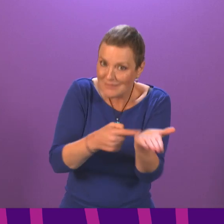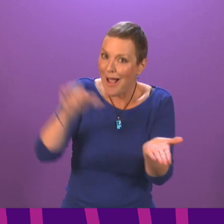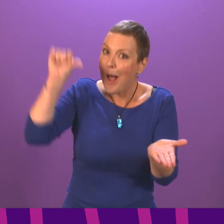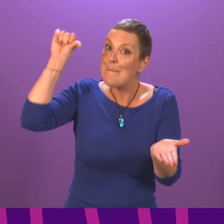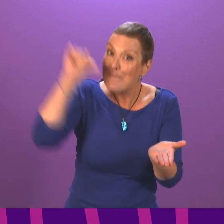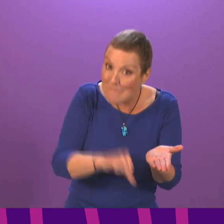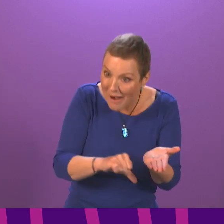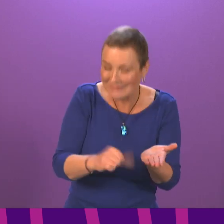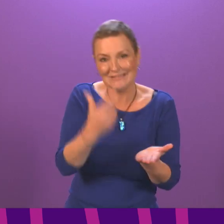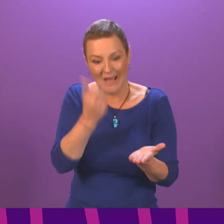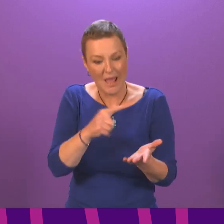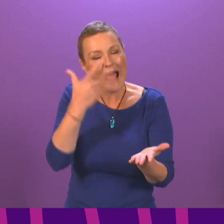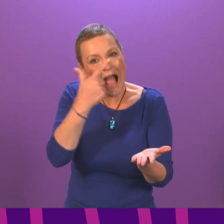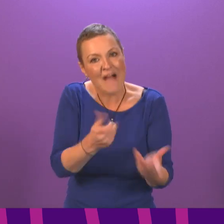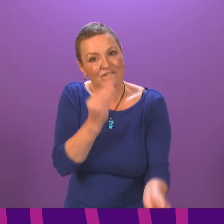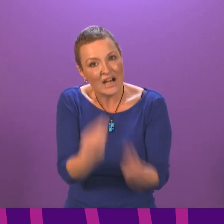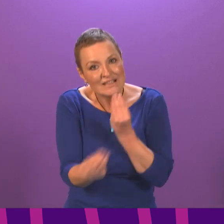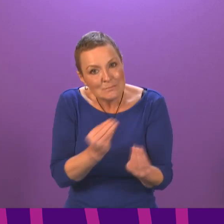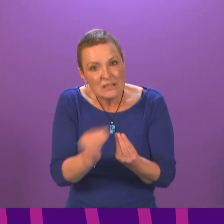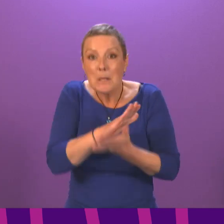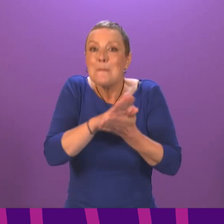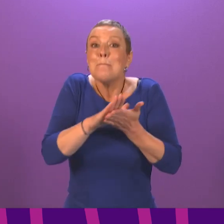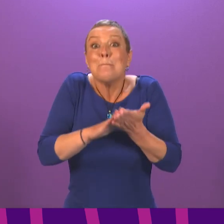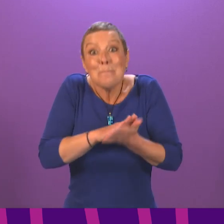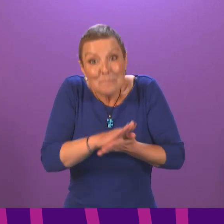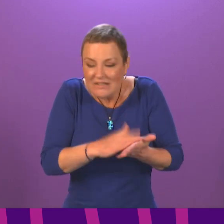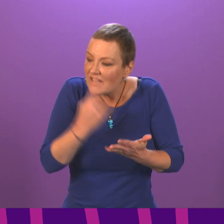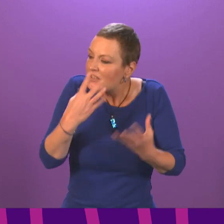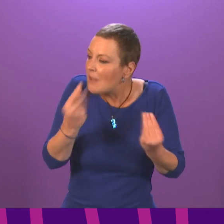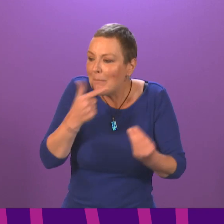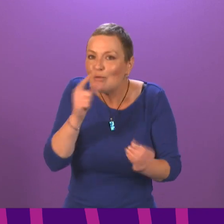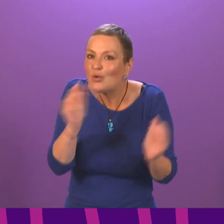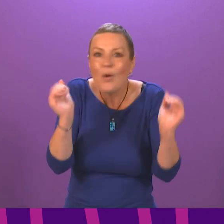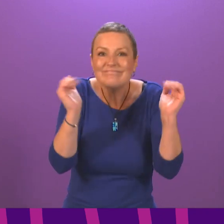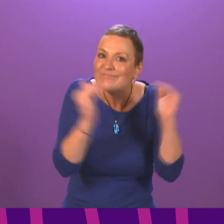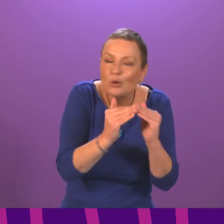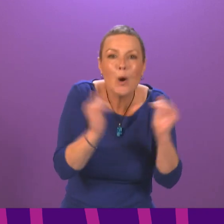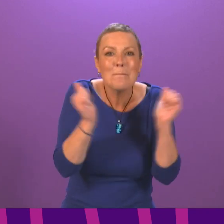for exceptional circumstances. I will complete the quote that I relied on earlier from Professor